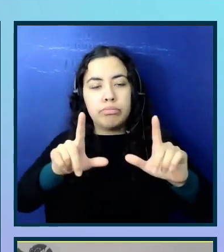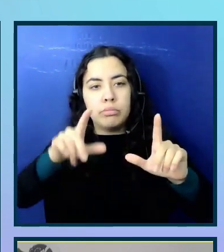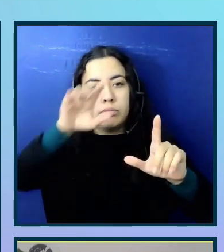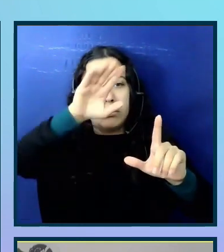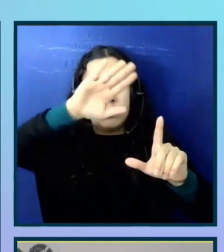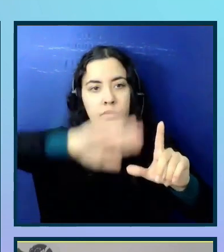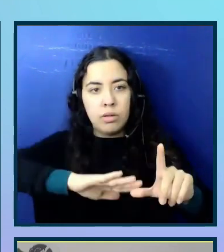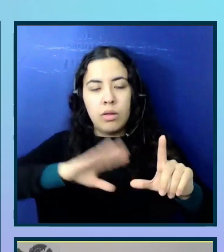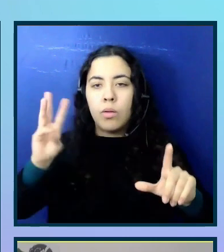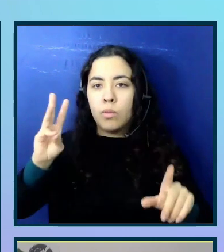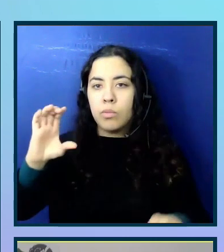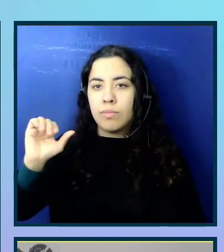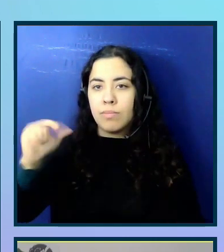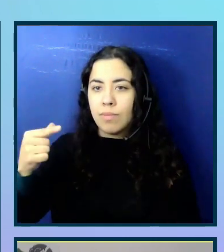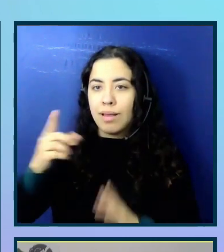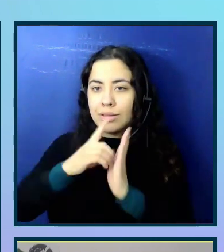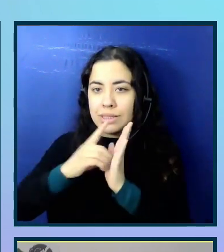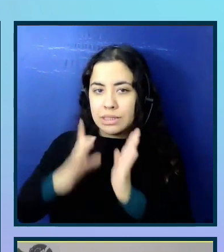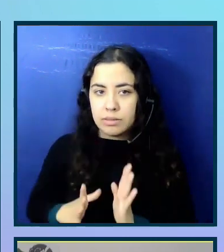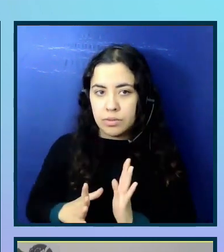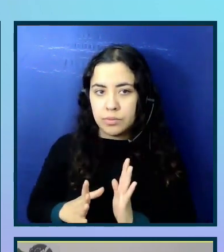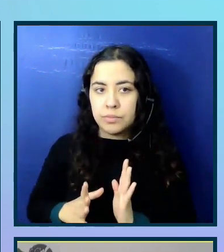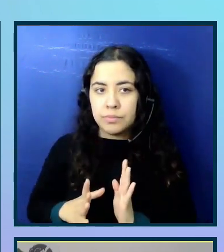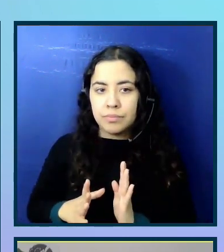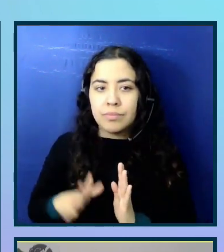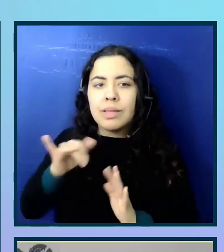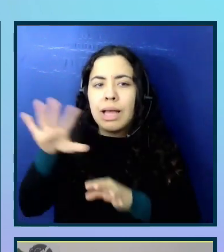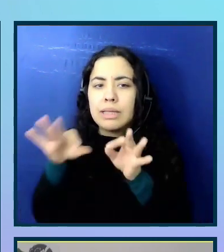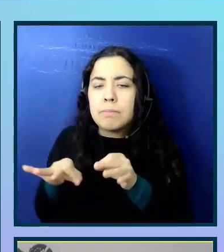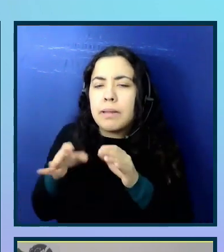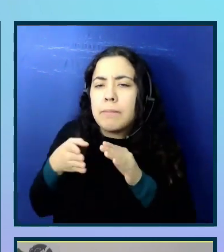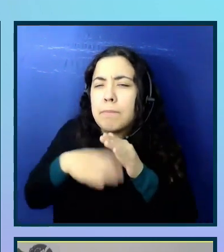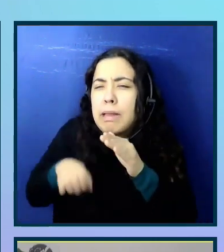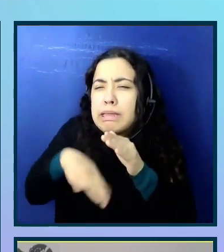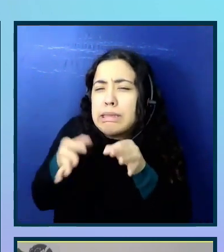And she is trying to explain like those basics in really simple terms to designers.